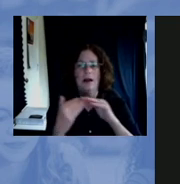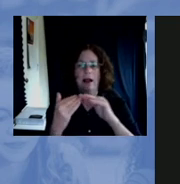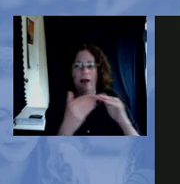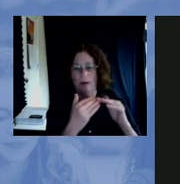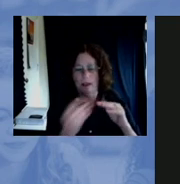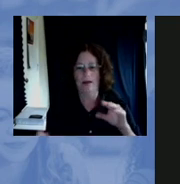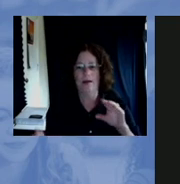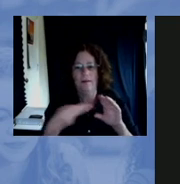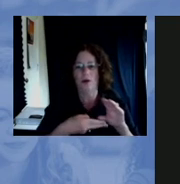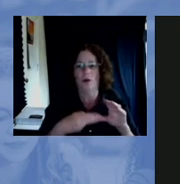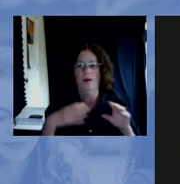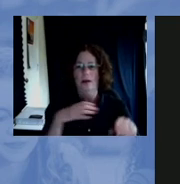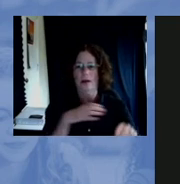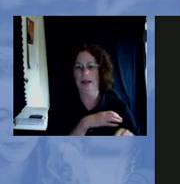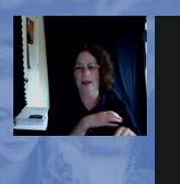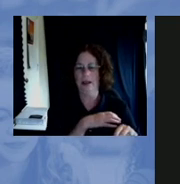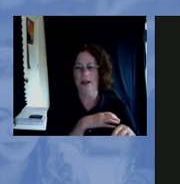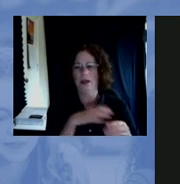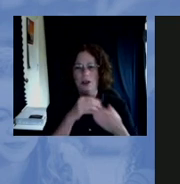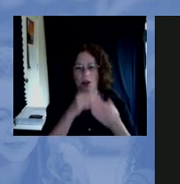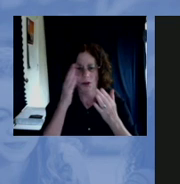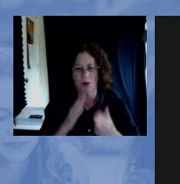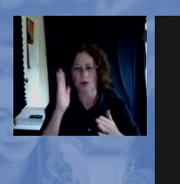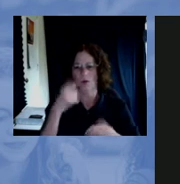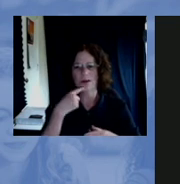WILL INFORM YOU. THEY WILL TELL YOU WHAT YOU NEED TO KNOW.